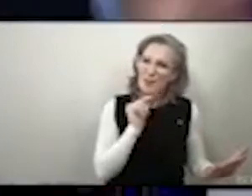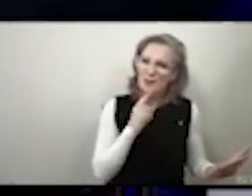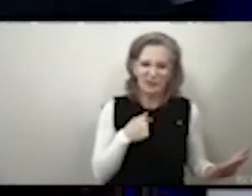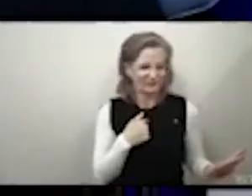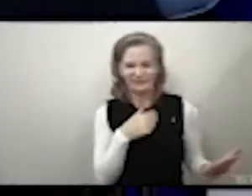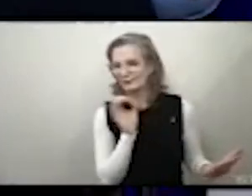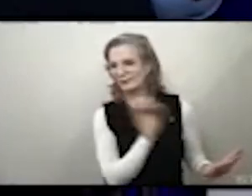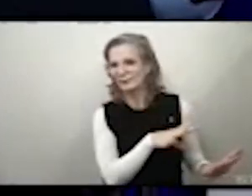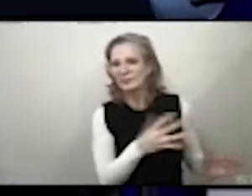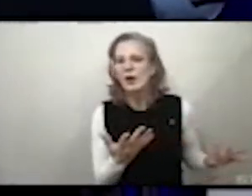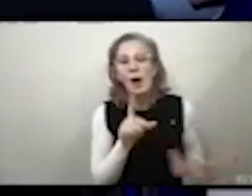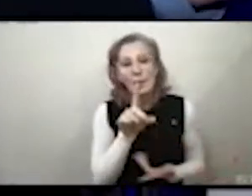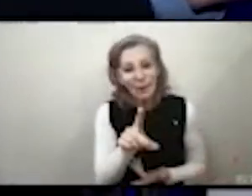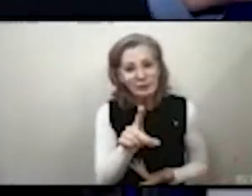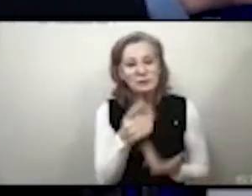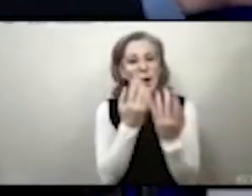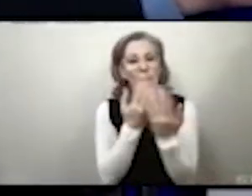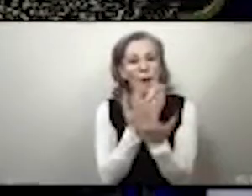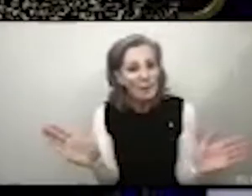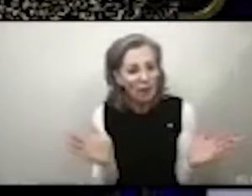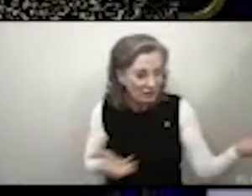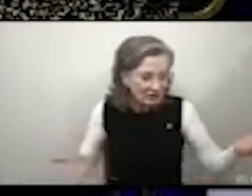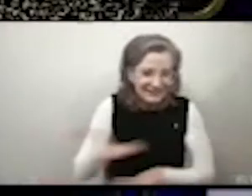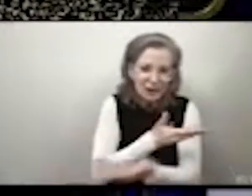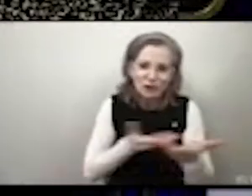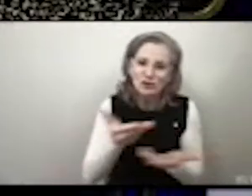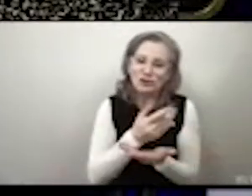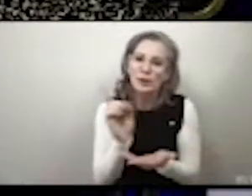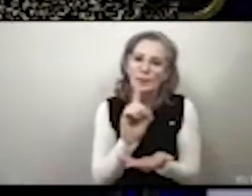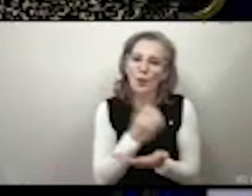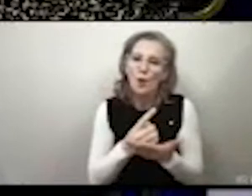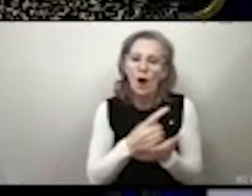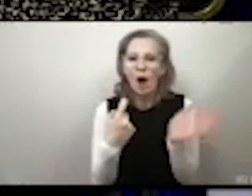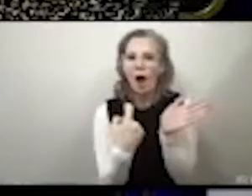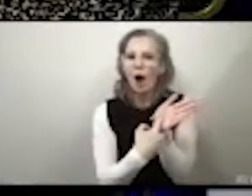know, the 'R' number for example. Unheard of two years ago. Absolutely.